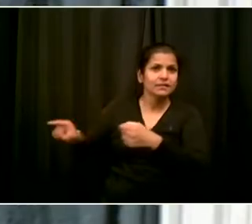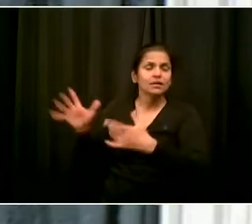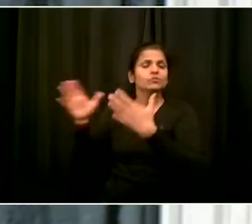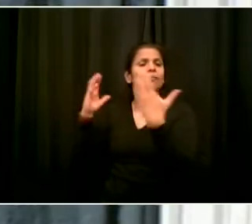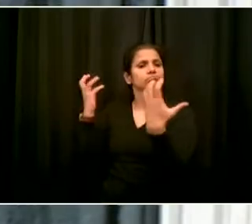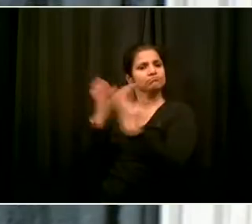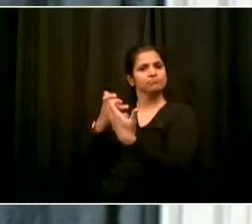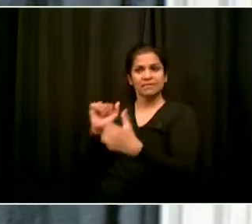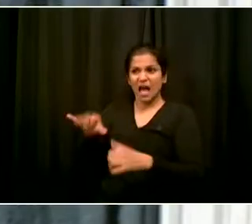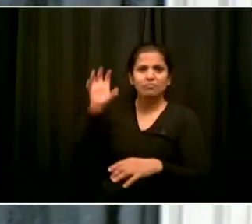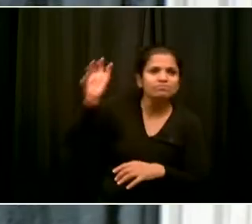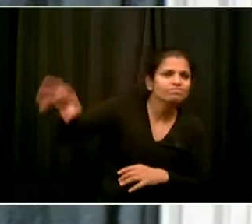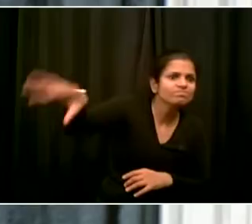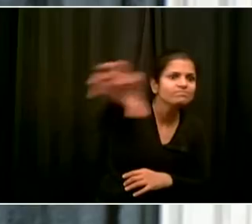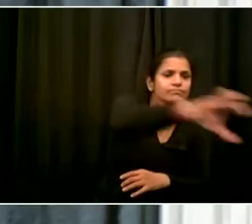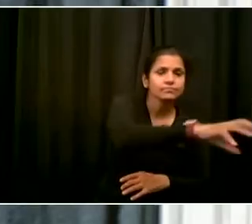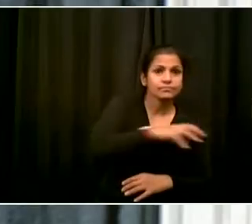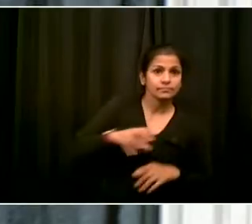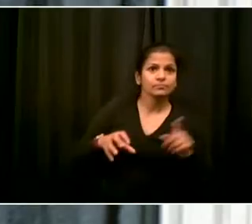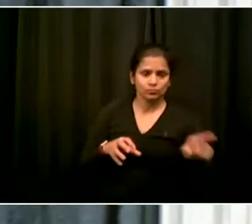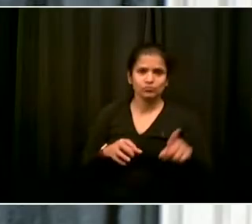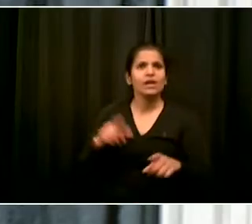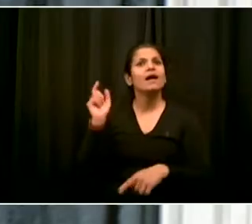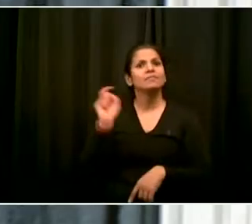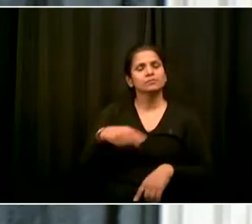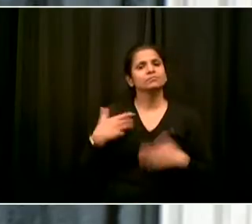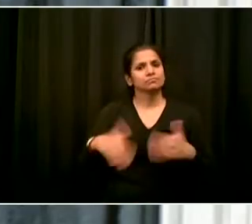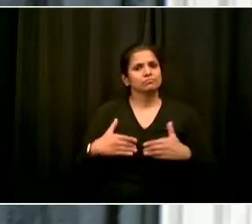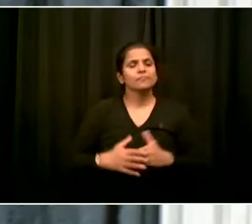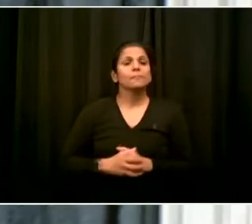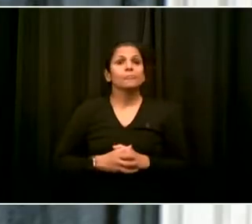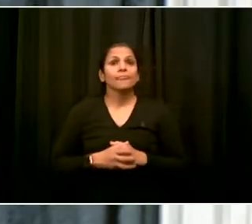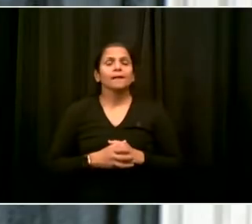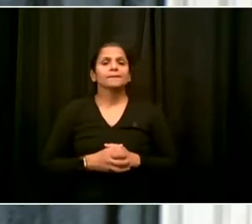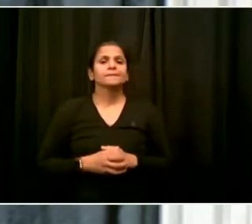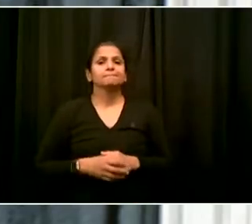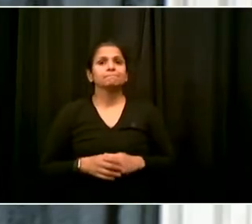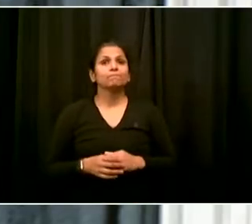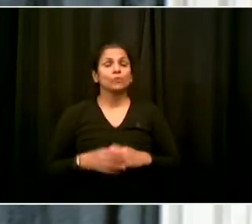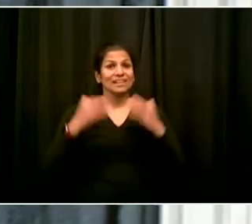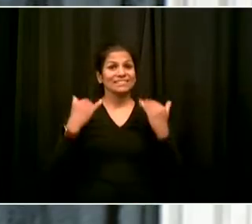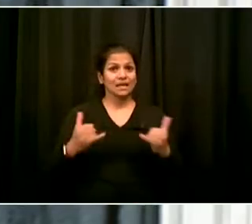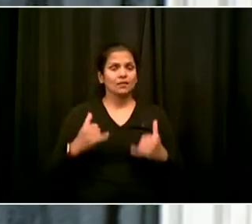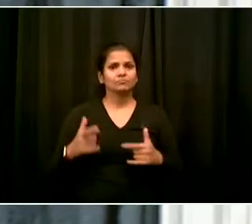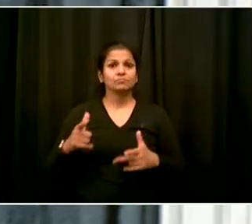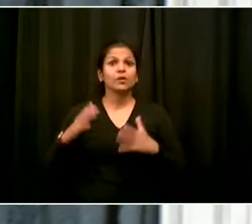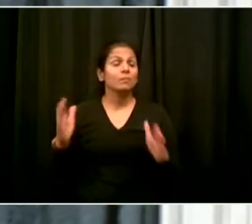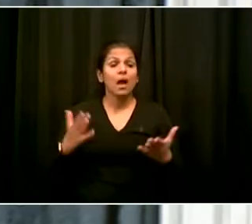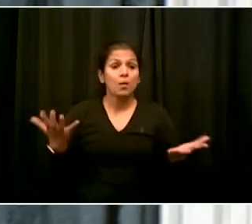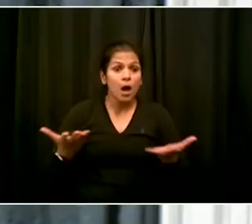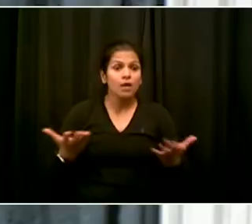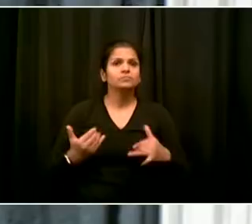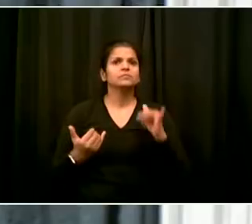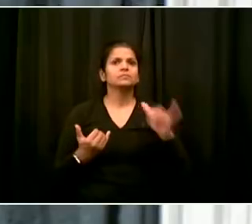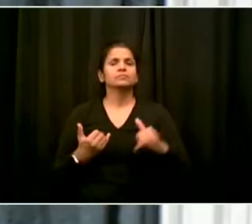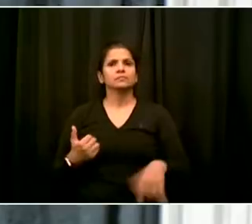VACCINE TO THE PEOPLE WHO ARE AT